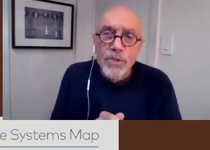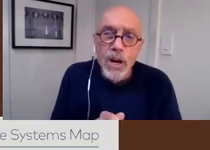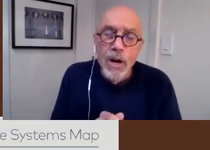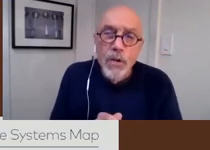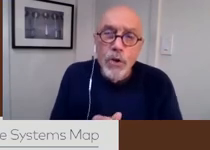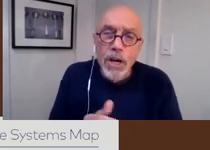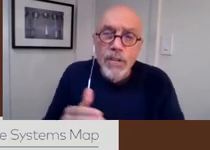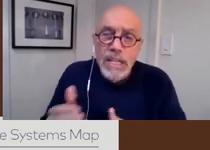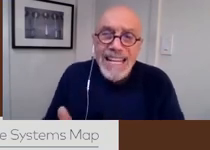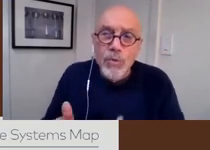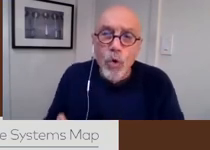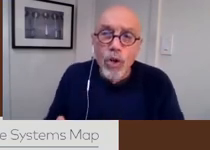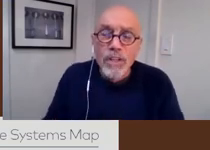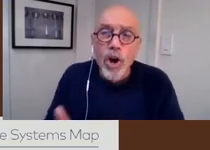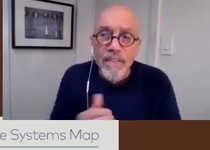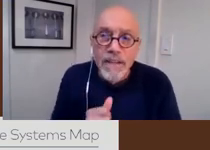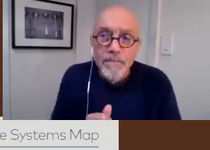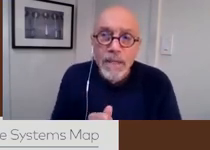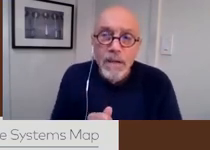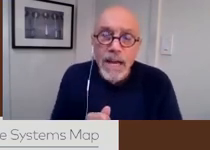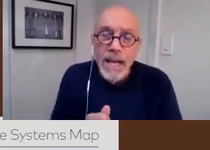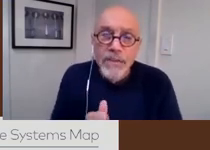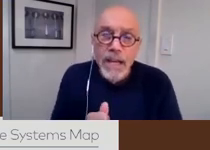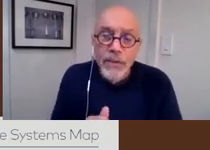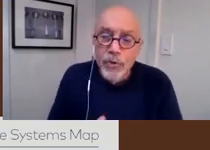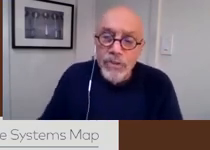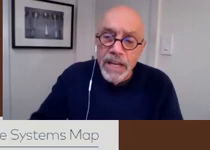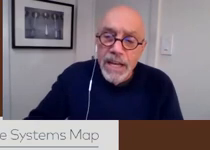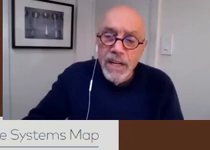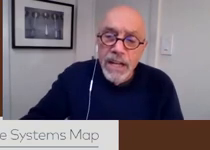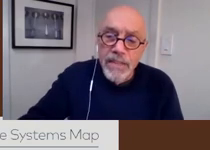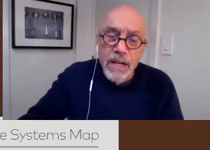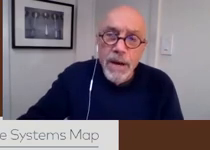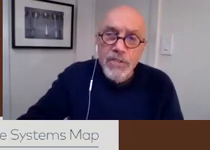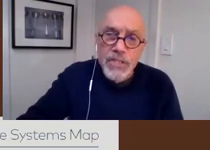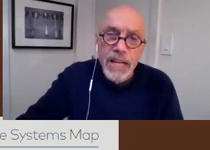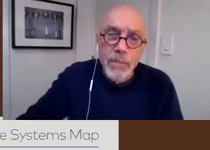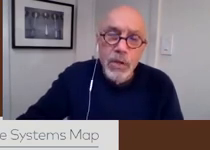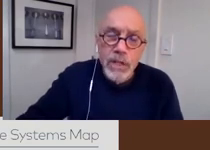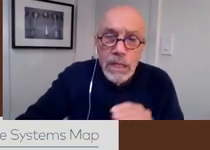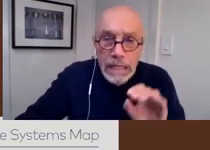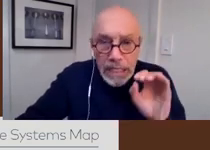But those are today's world of coffee. And as you dig in and think about sustainability,